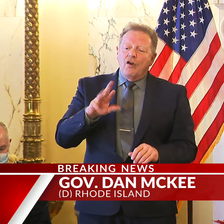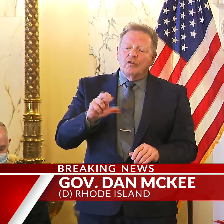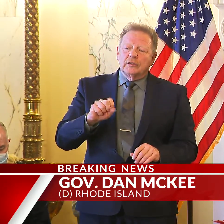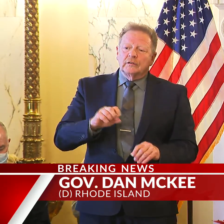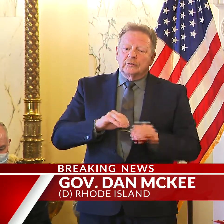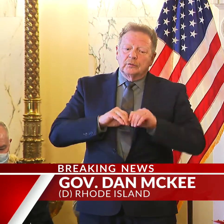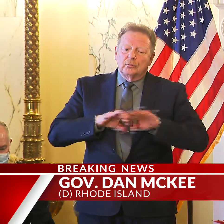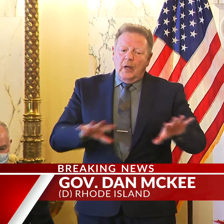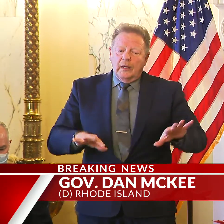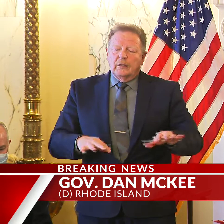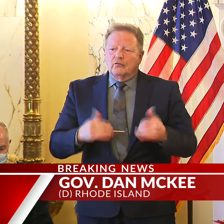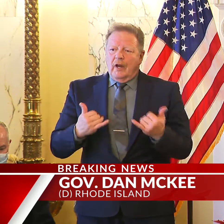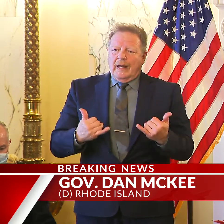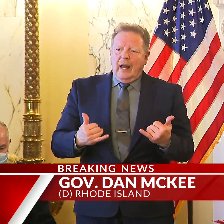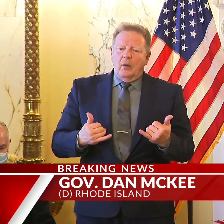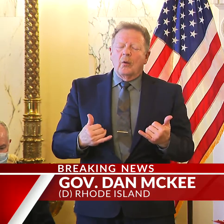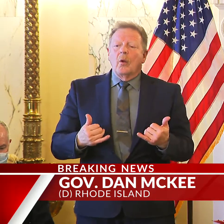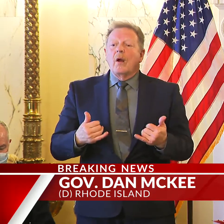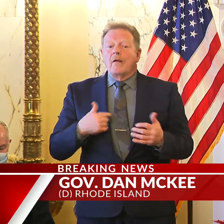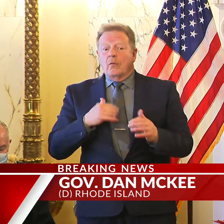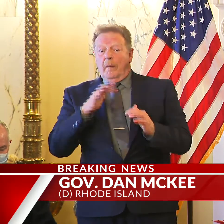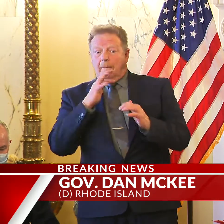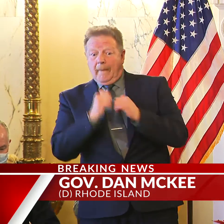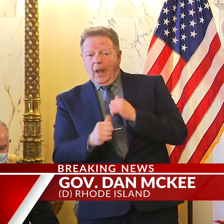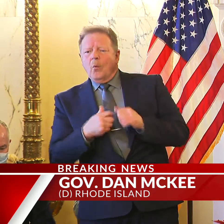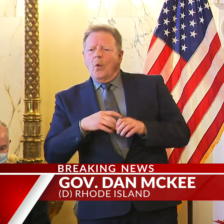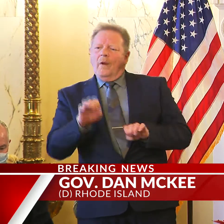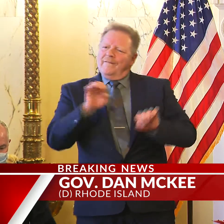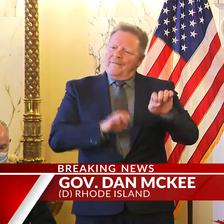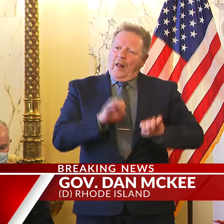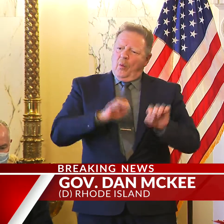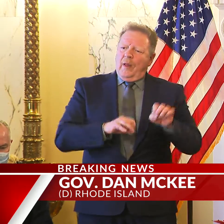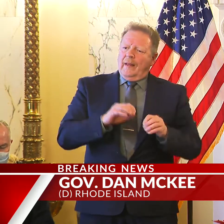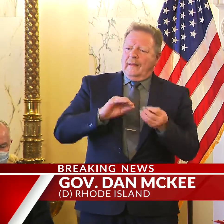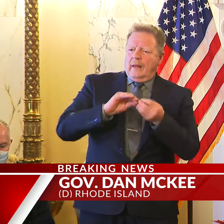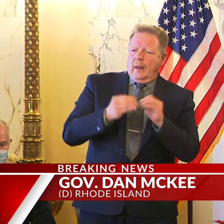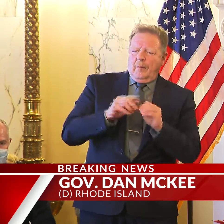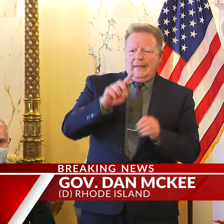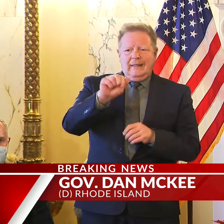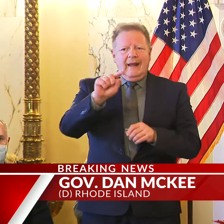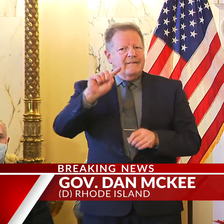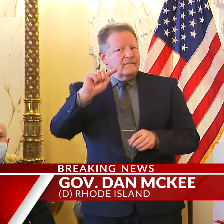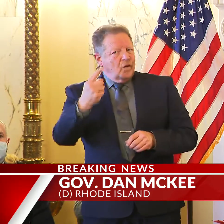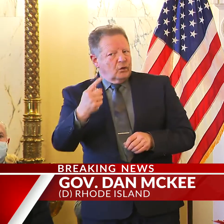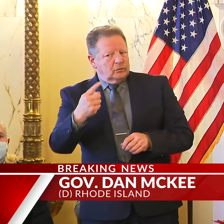YES, I WOULD SAY WHERE PAST THE POINT THAT WE'RE CURRENTLY AT RIGHT NOW IN TERMS OF THE VIRUS AND THE CHALLENGE OF